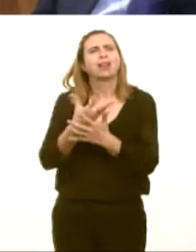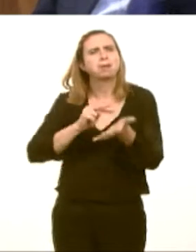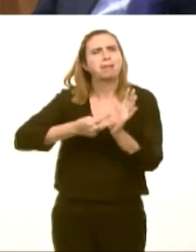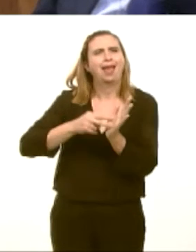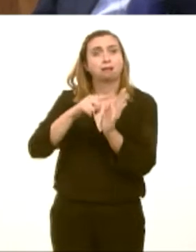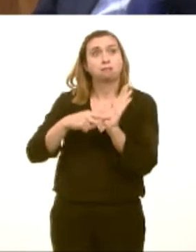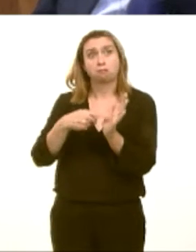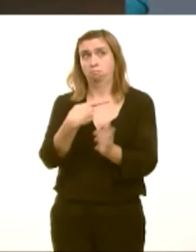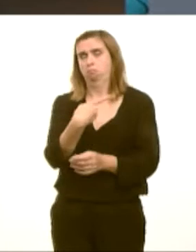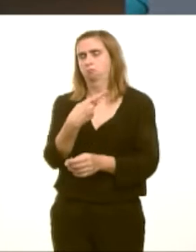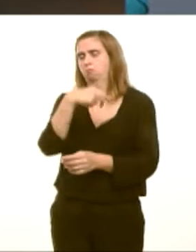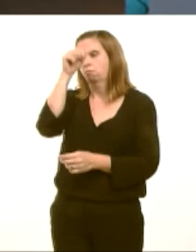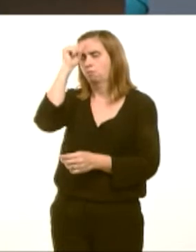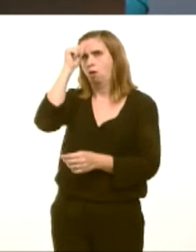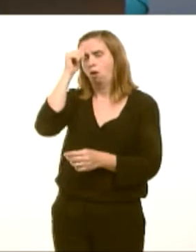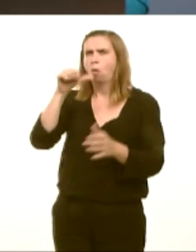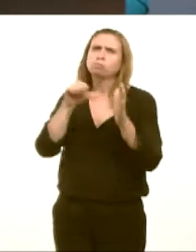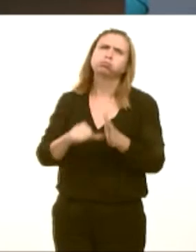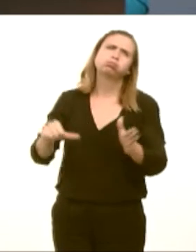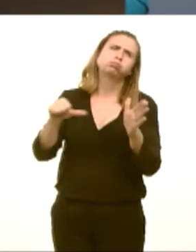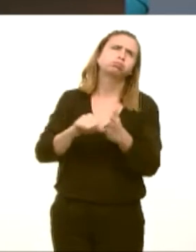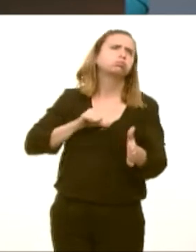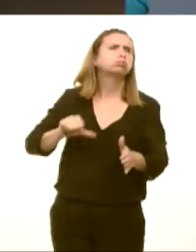He and I will both know that the big challenge that has always been there, certainly for